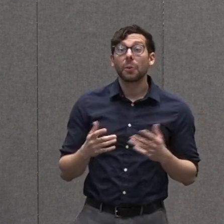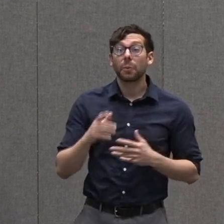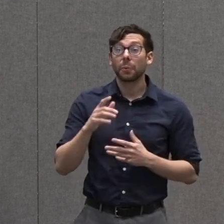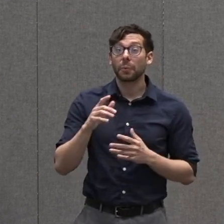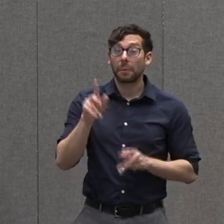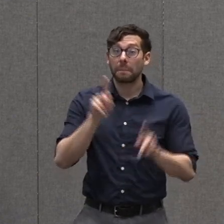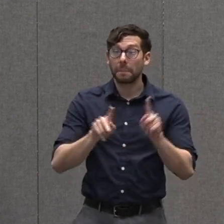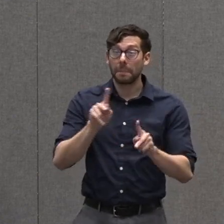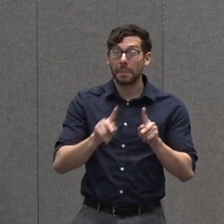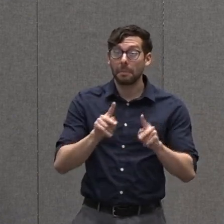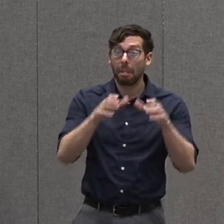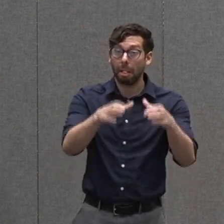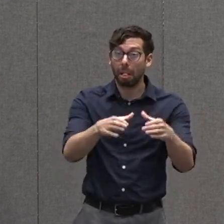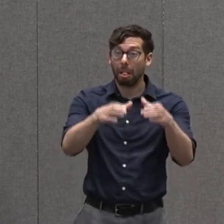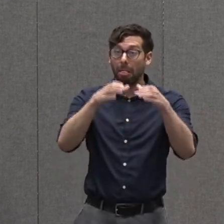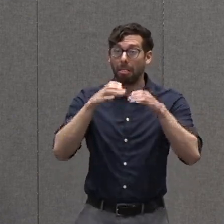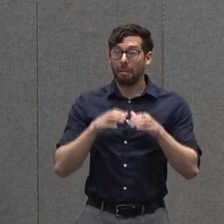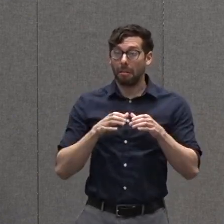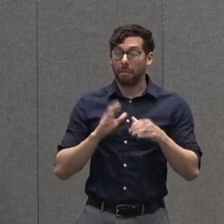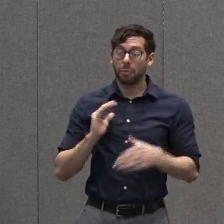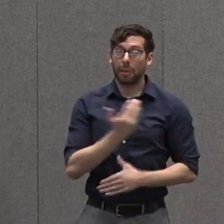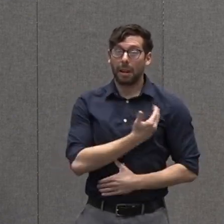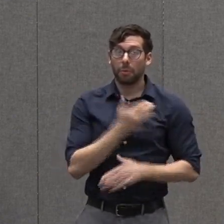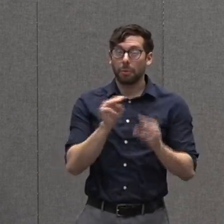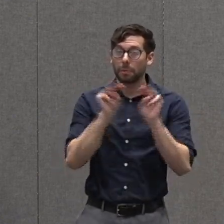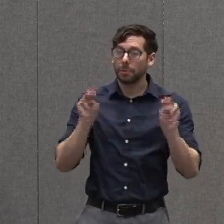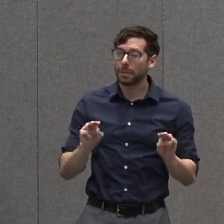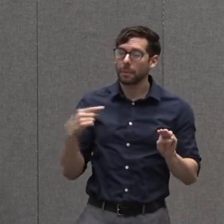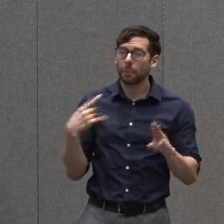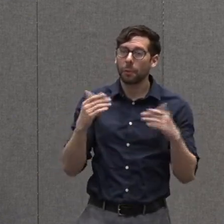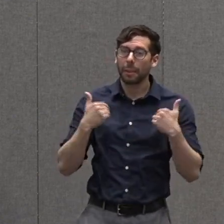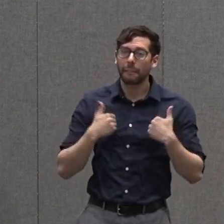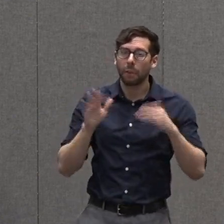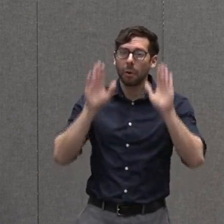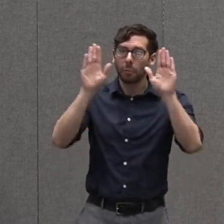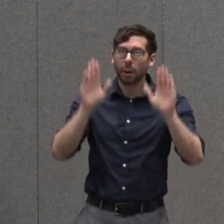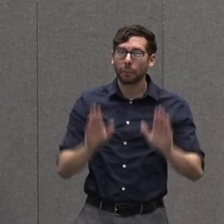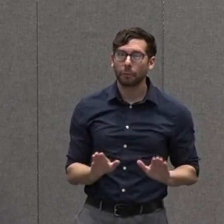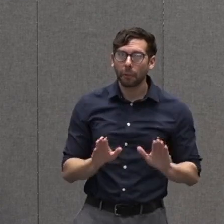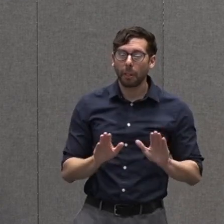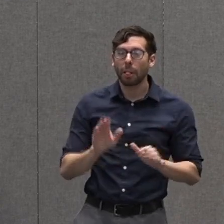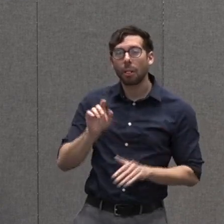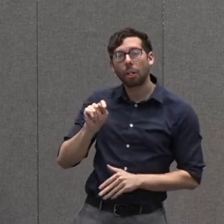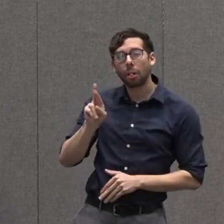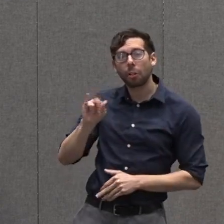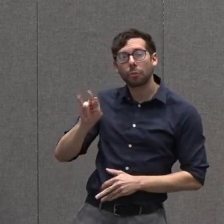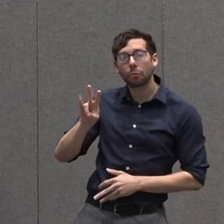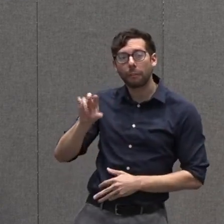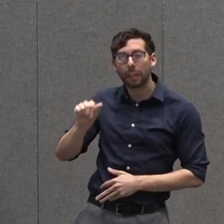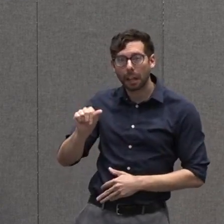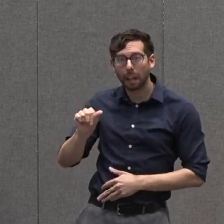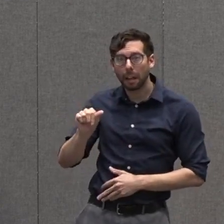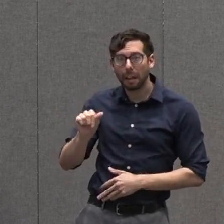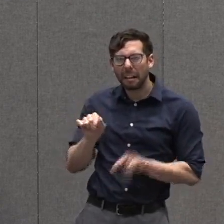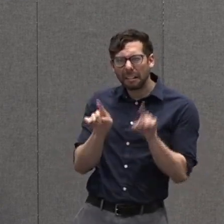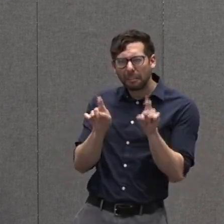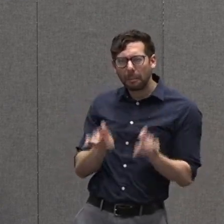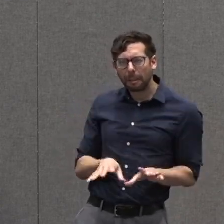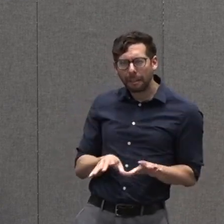we have a wonderful trivia quiz. It includes 24 of the most misinterpreted